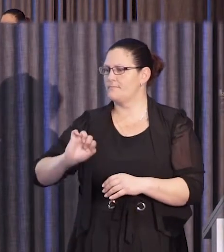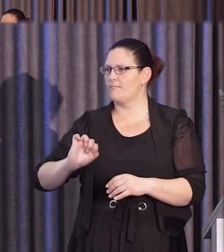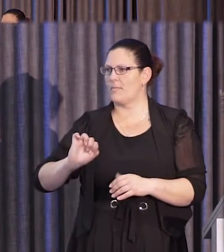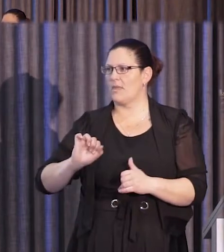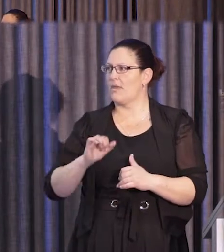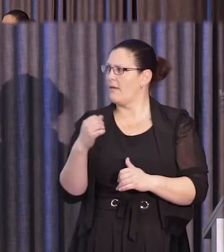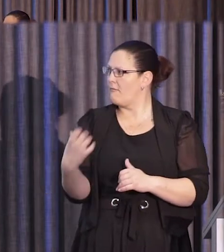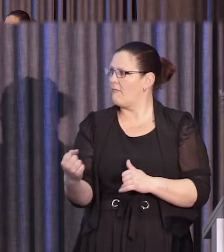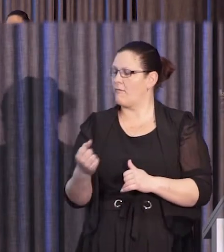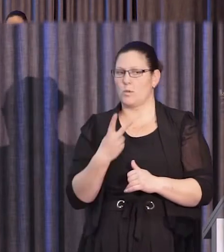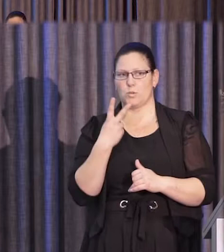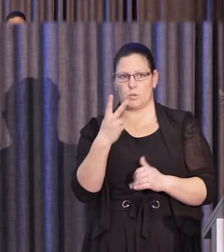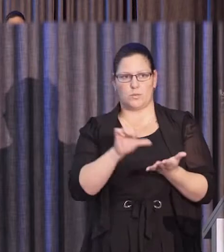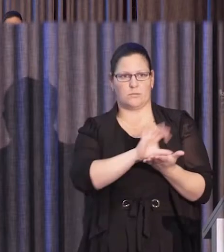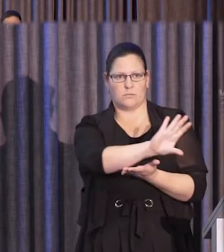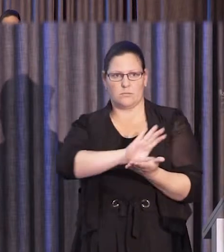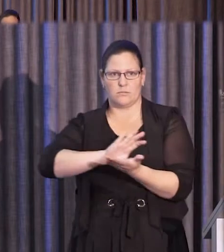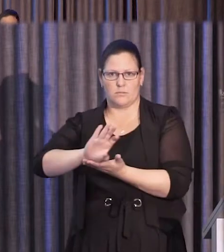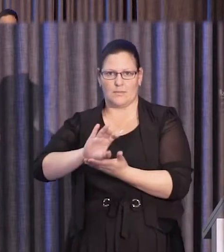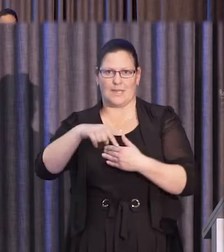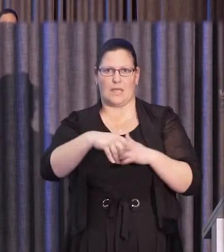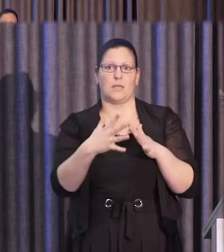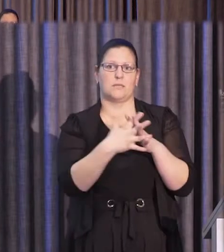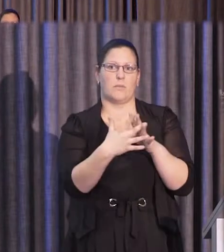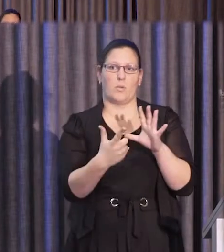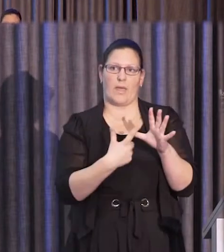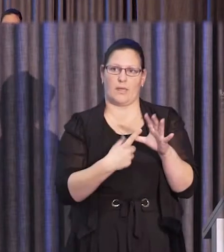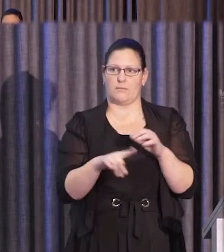two ILC funding streams within Western Australia so far.